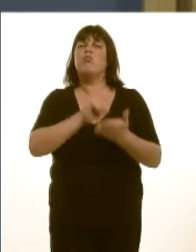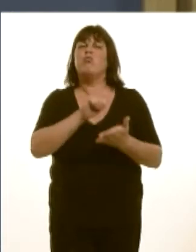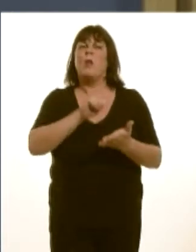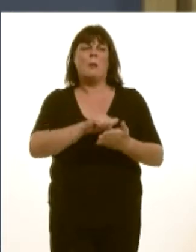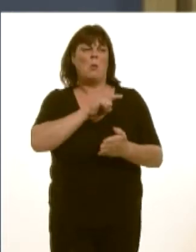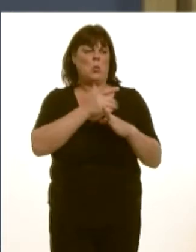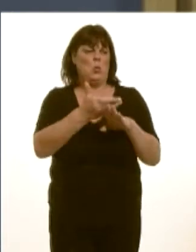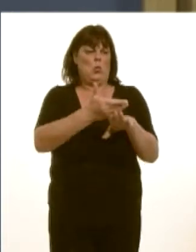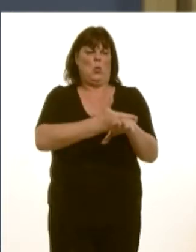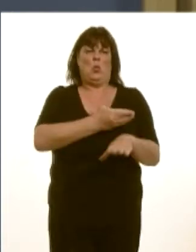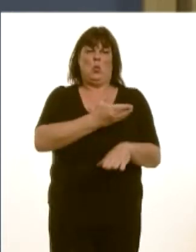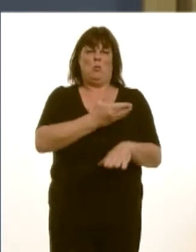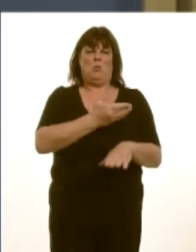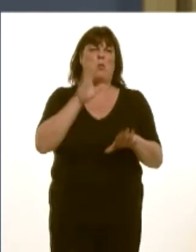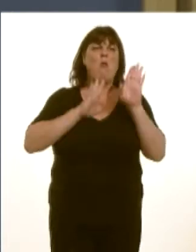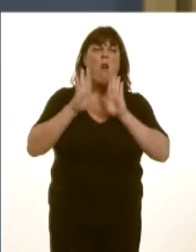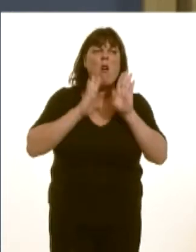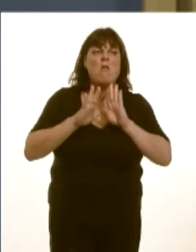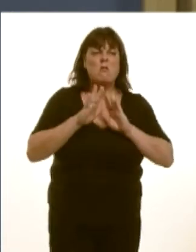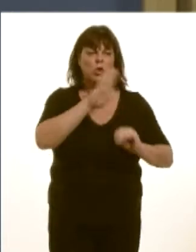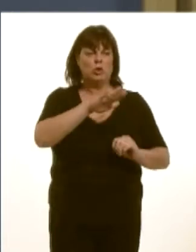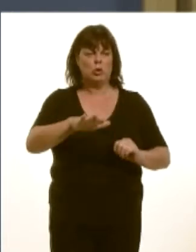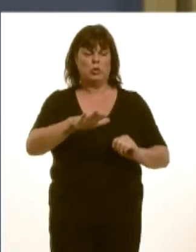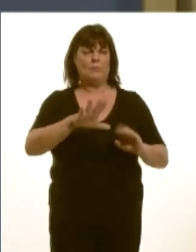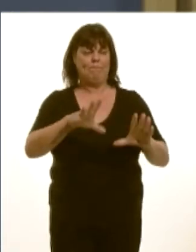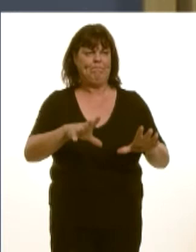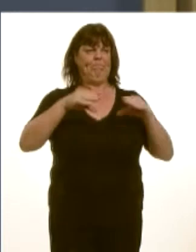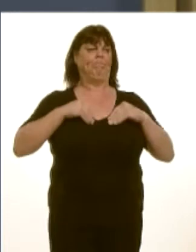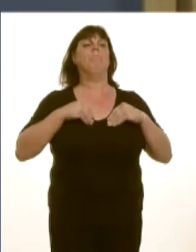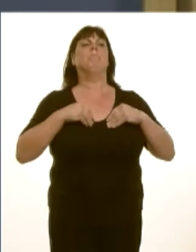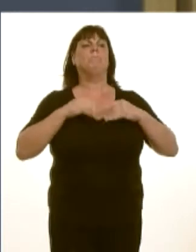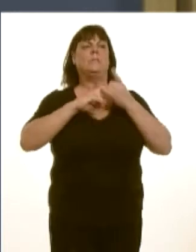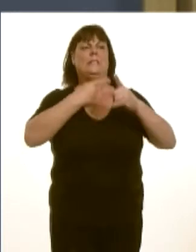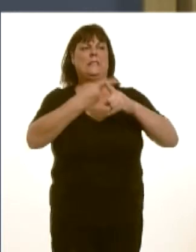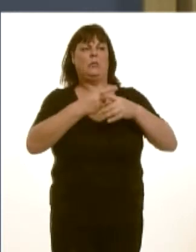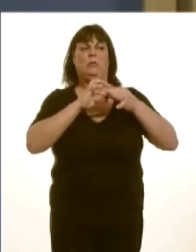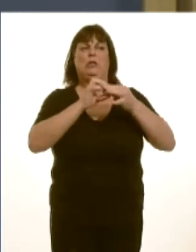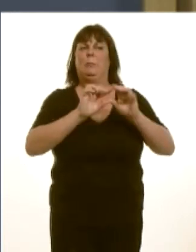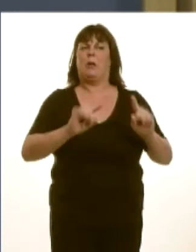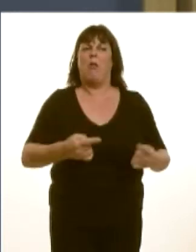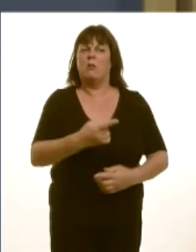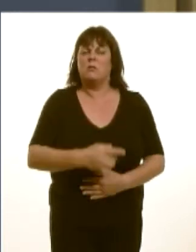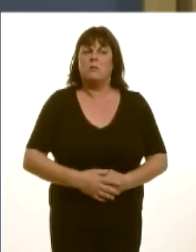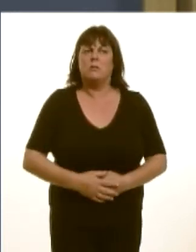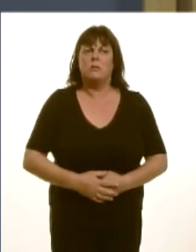children are able to deal with sexual relationships, in the Gender-based Violence, Domestic Abuse